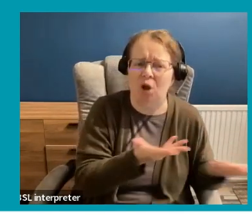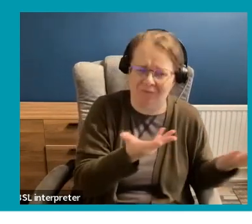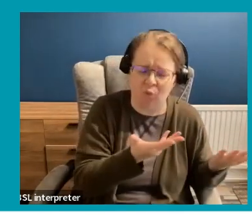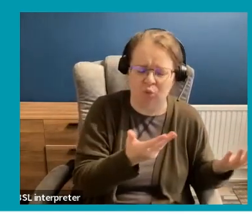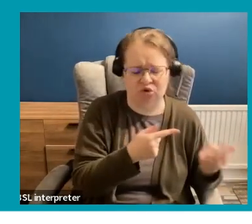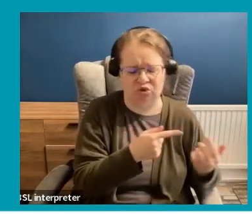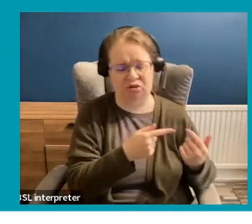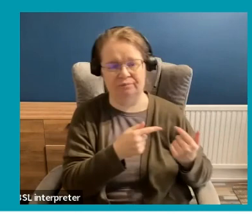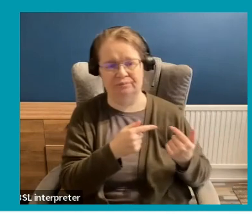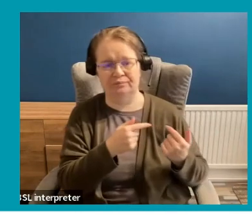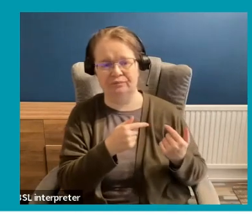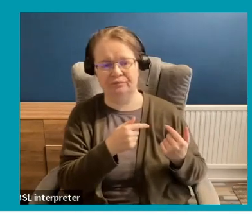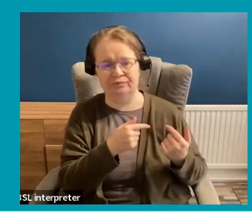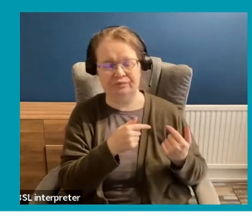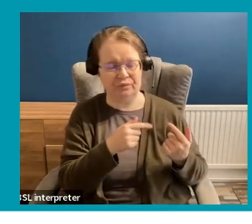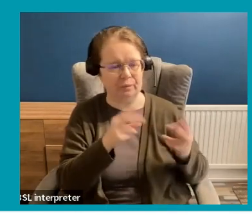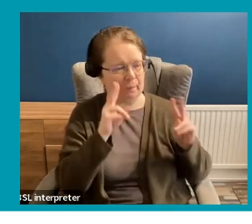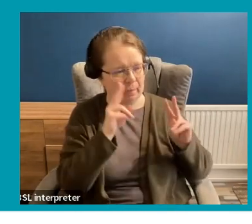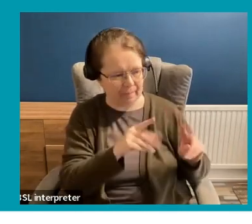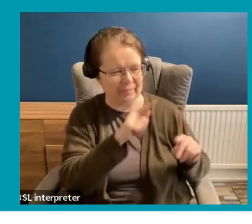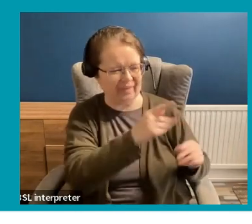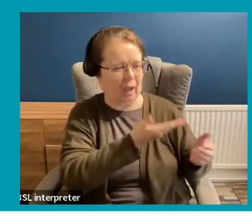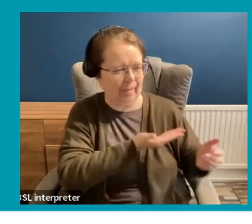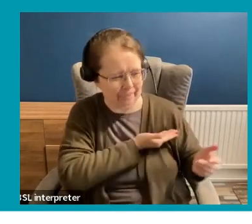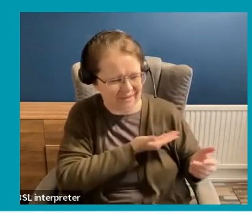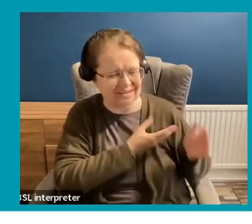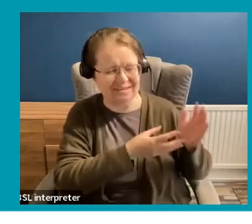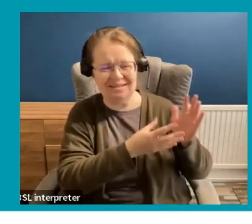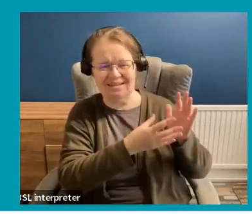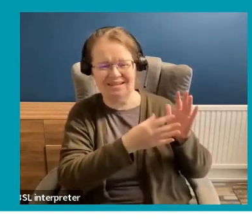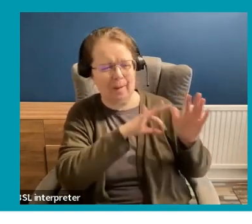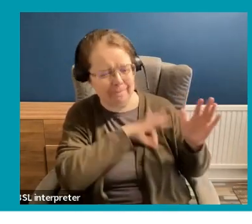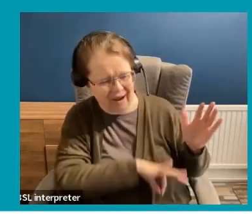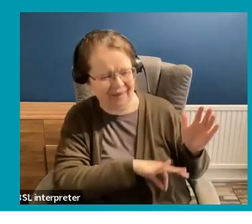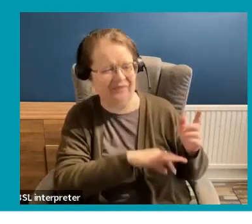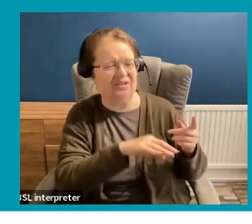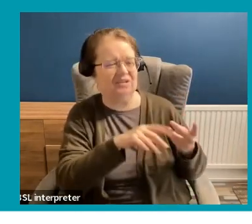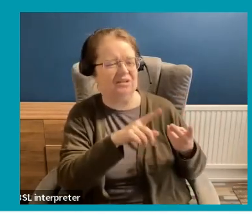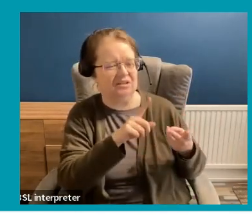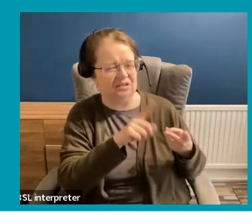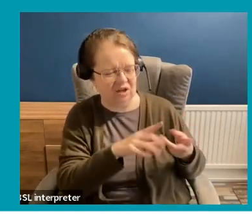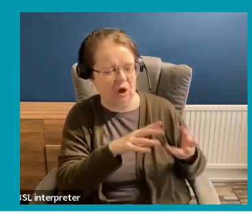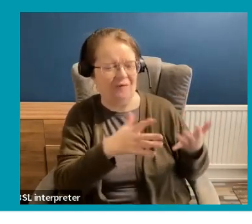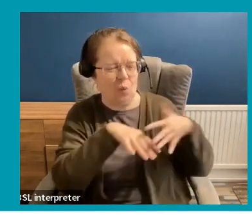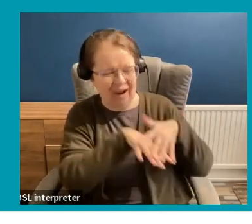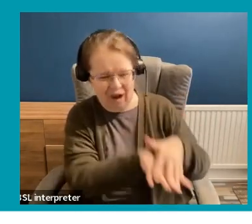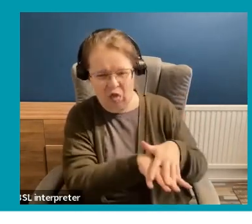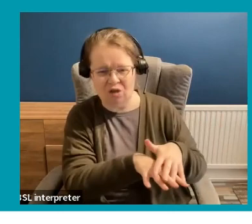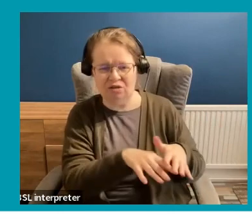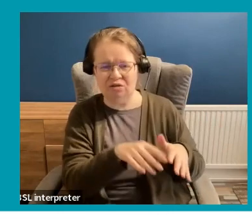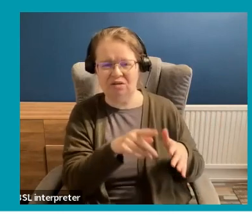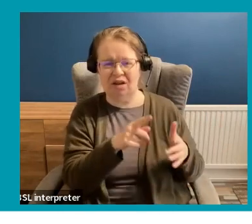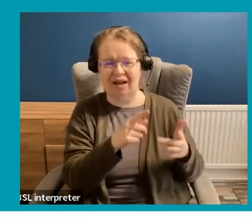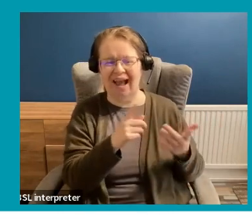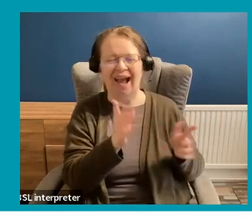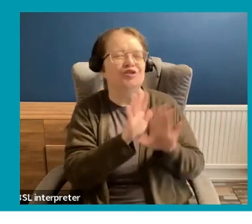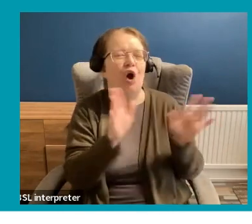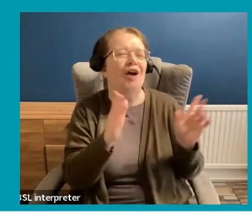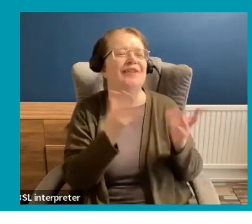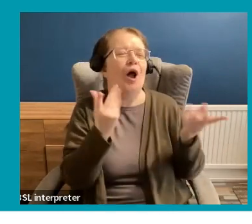I have seen that kind of business benefit with inclusion rather than seen as a big CSR thing.